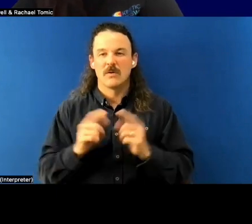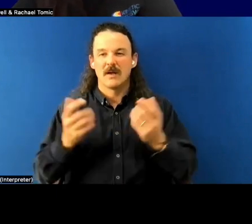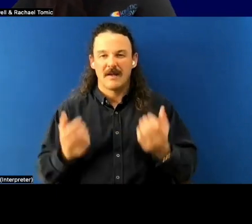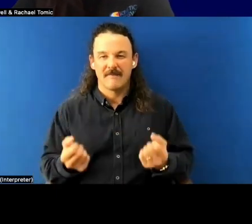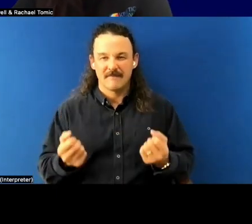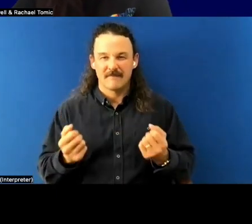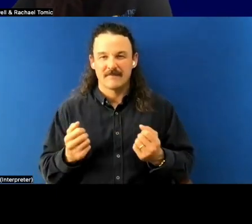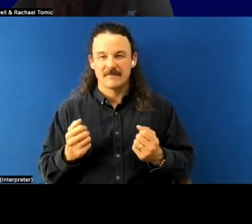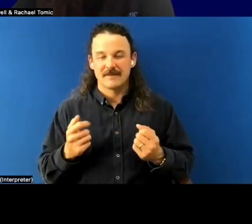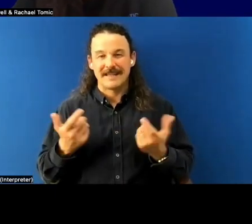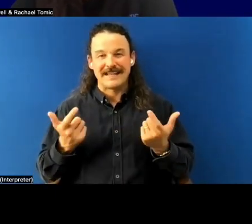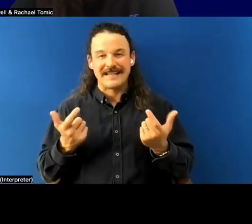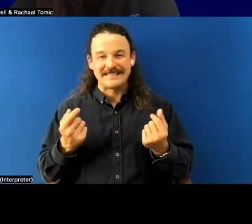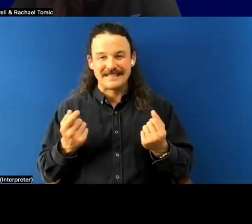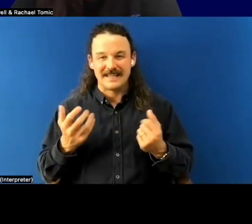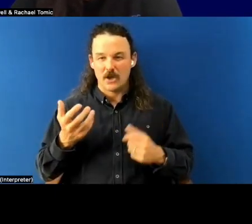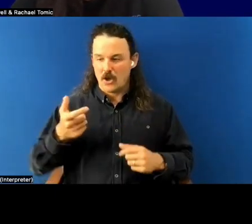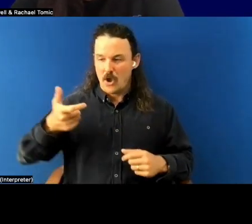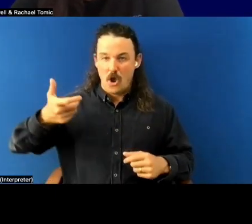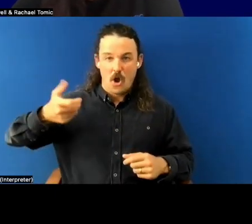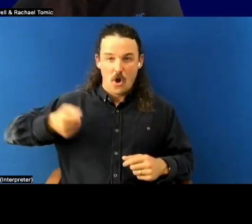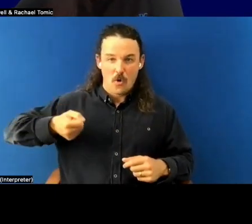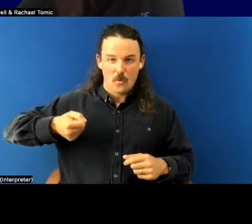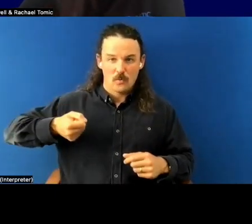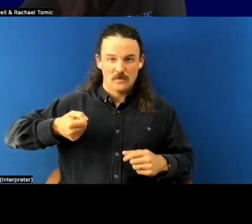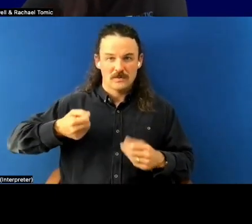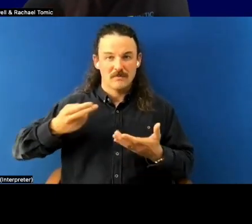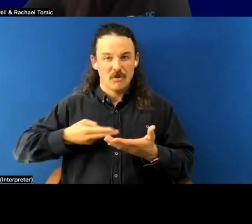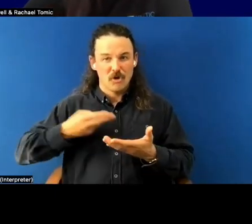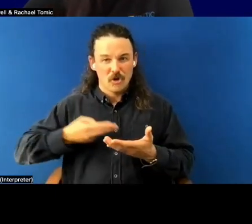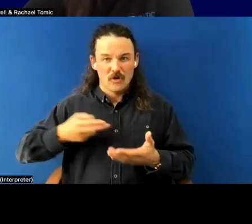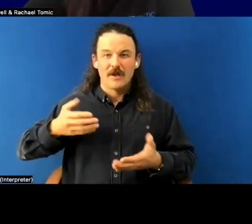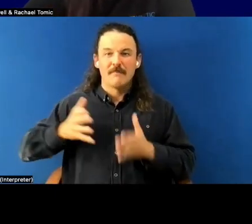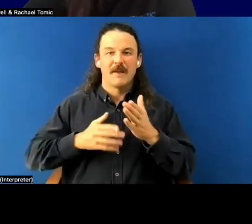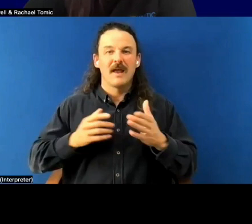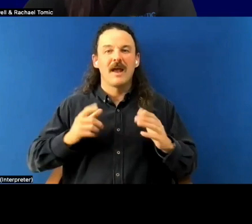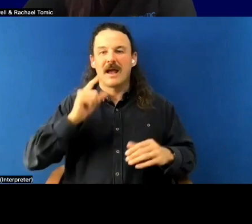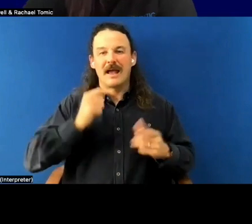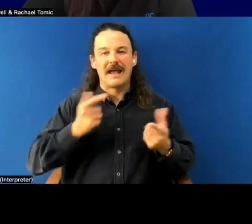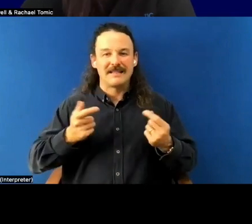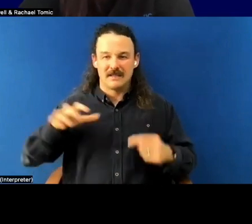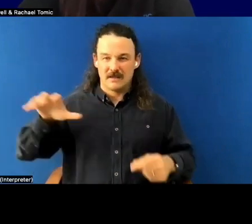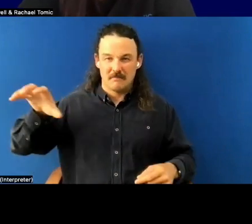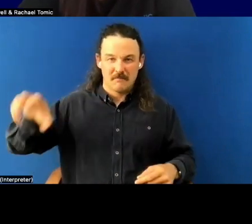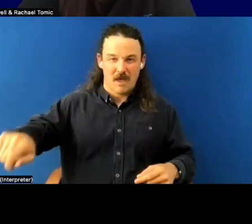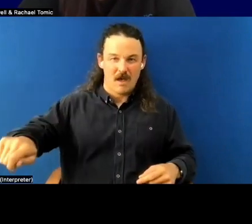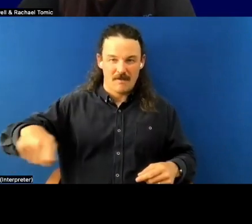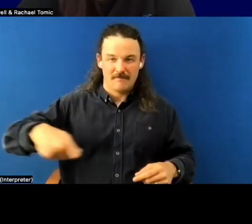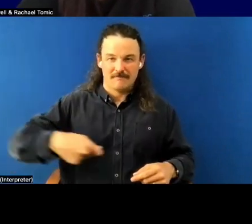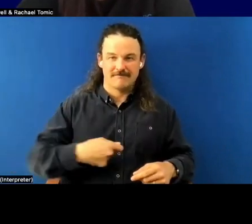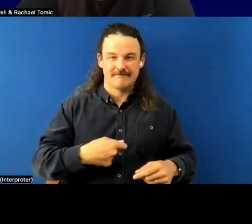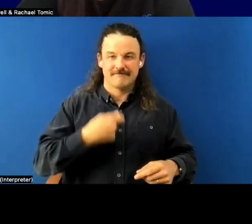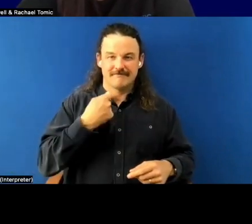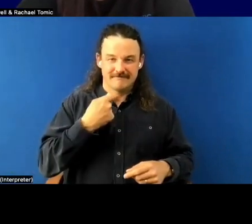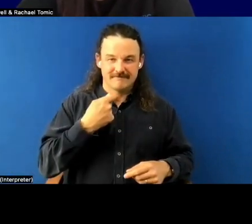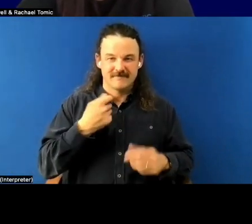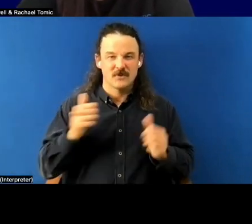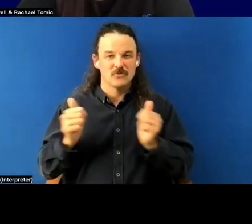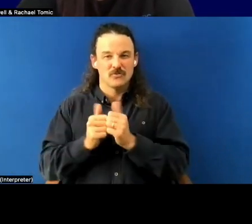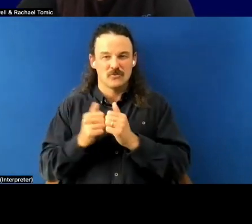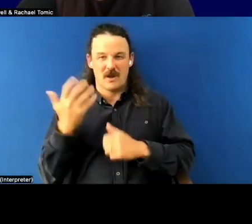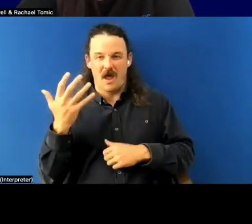to her hand as appropriate for her. So, Hannah can now bring a preloaded